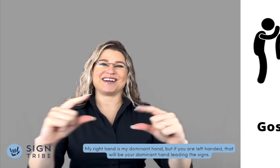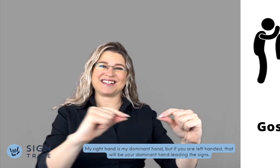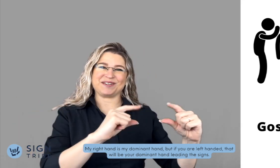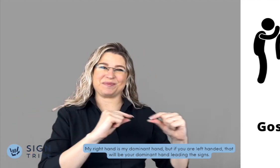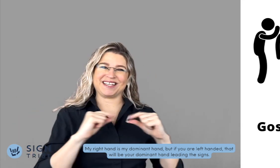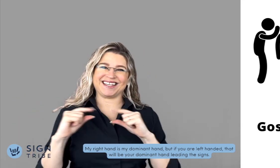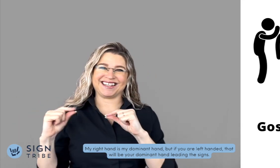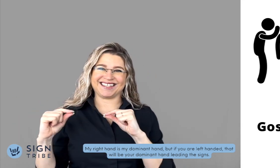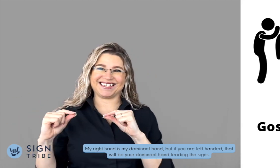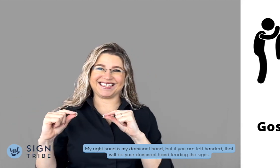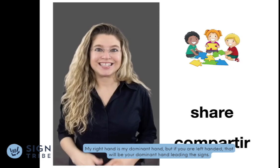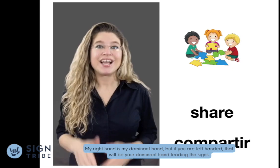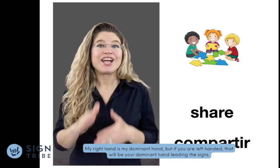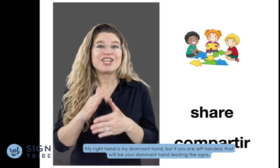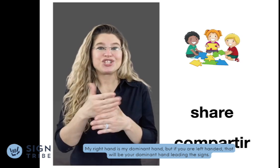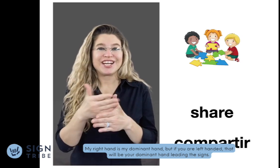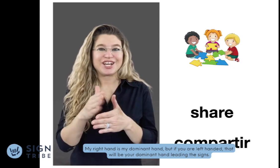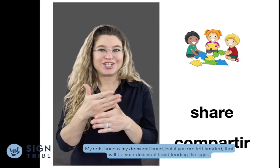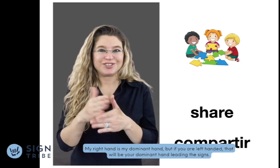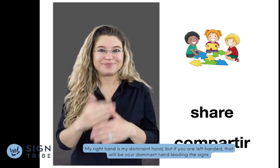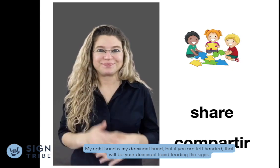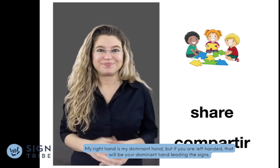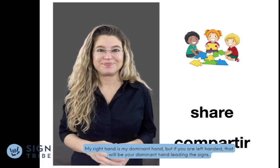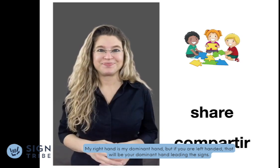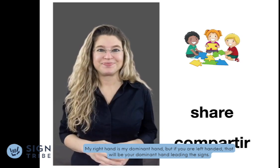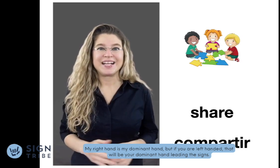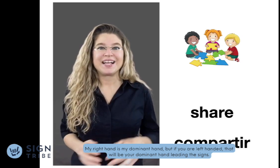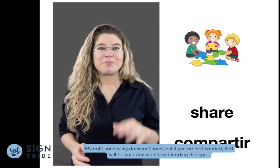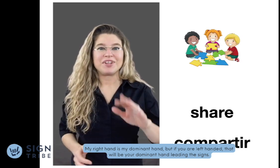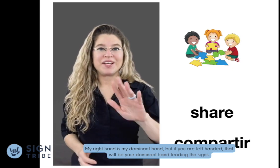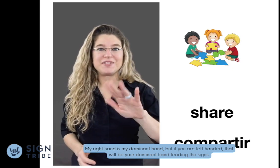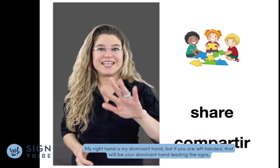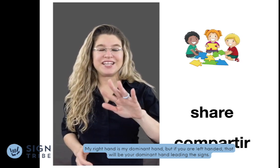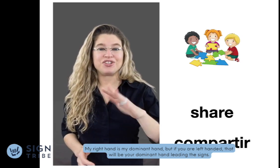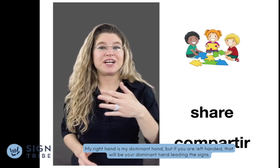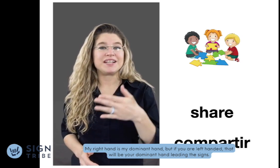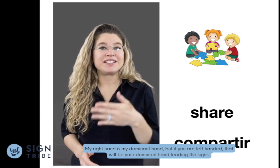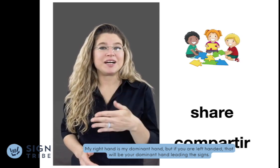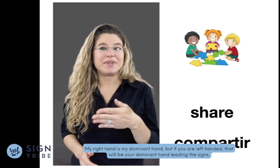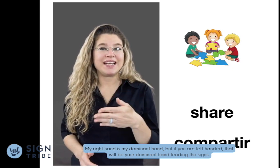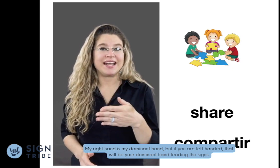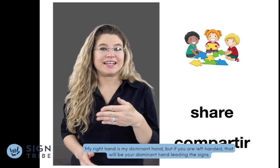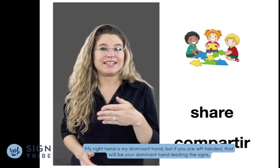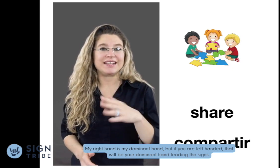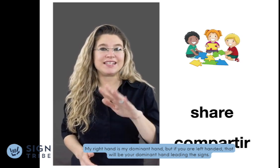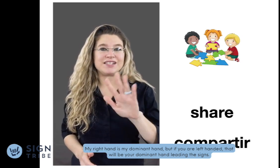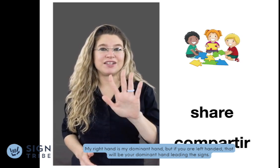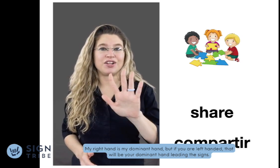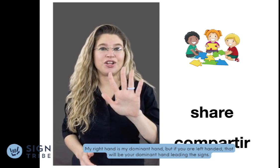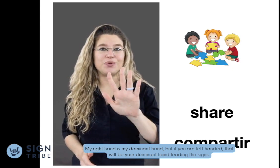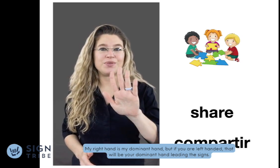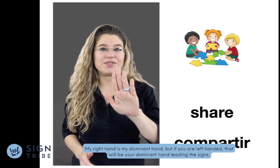Gossip. Share. My left hand or non dominant hand is a closed